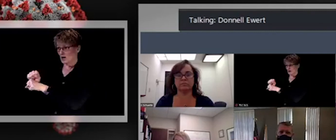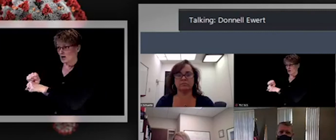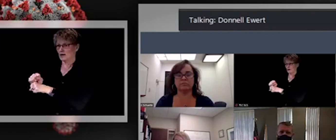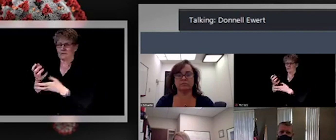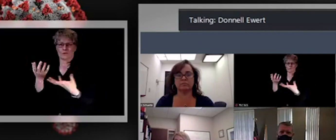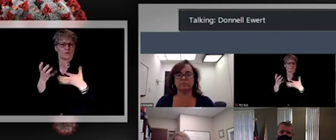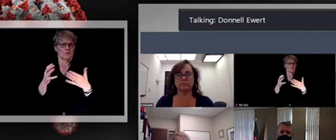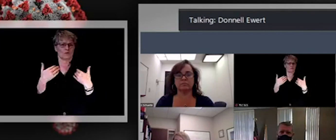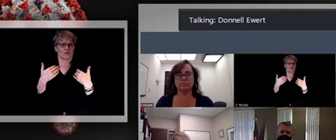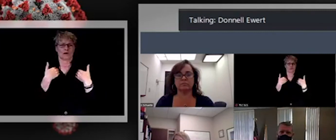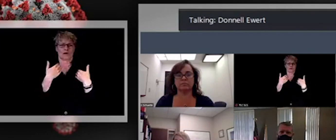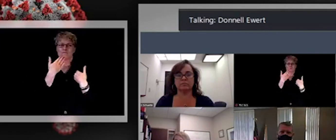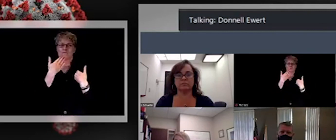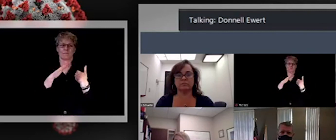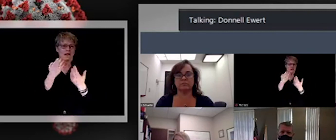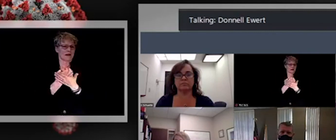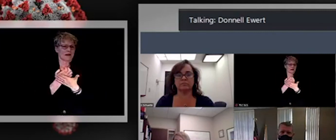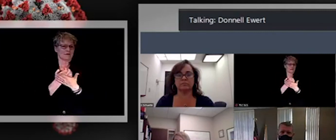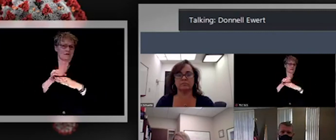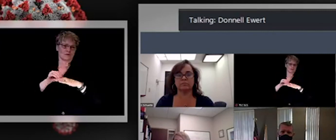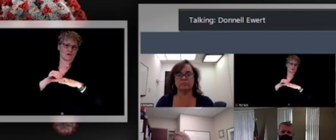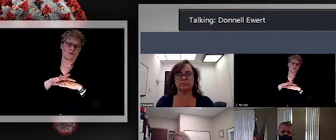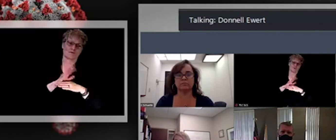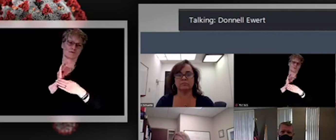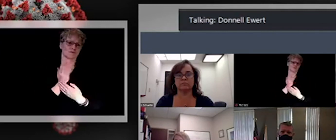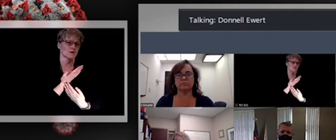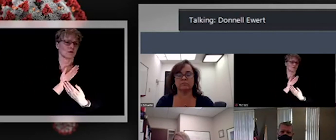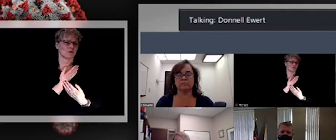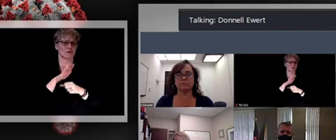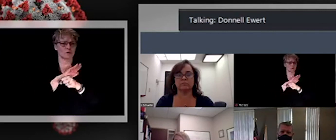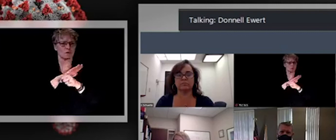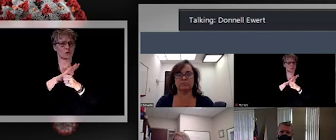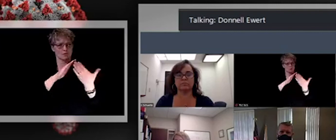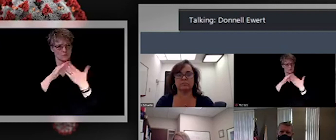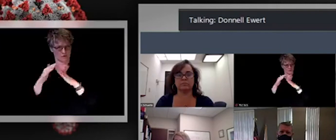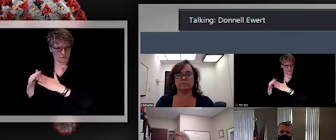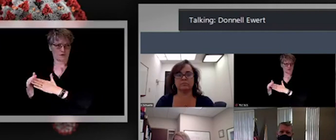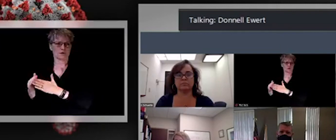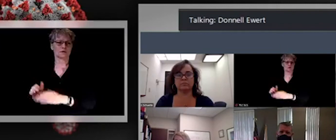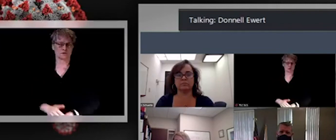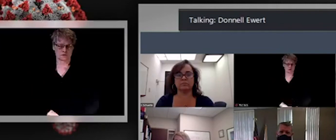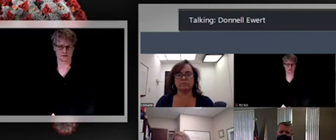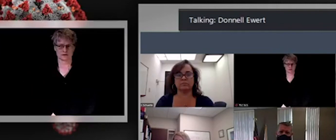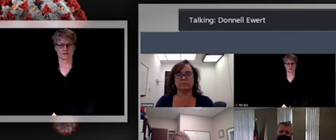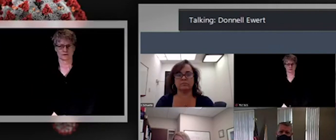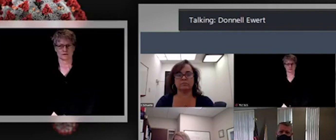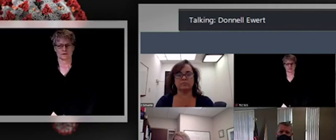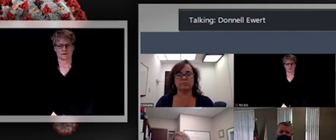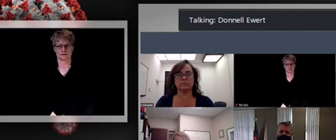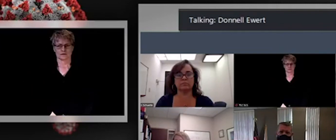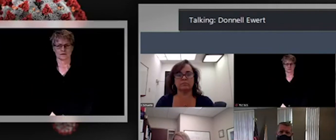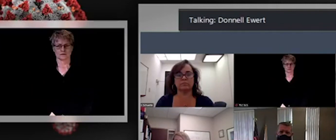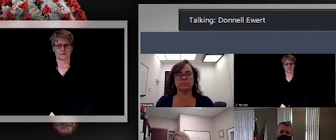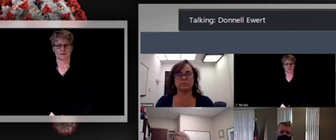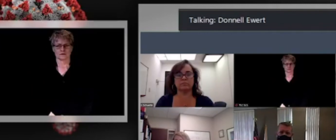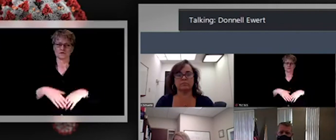on the population from that standpoint. Just put off our social gatherings a bit longer